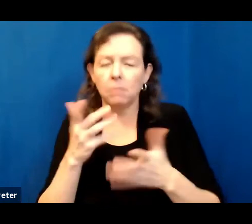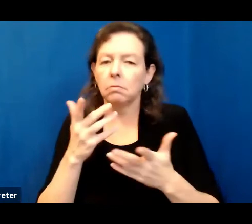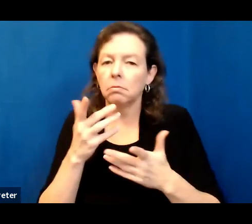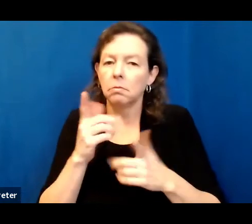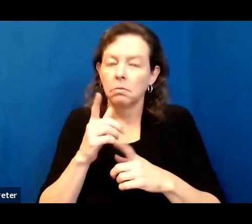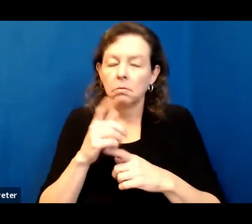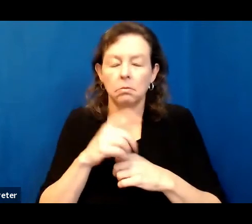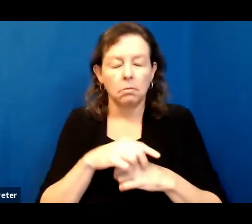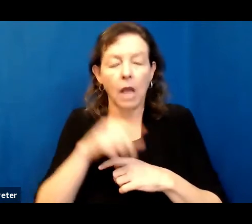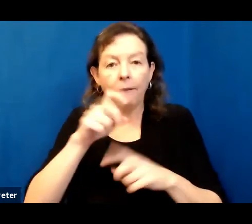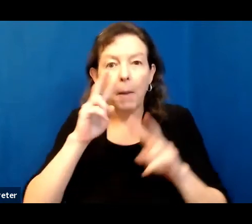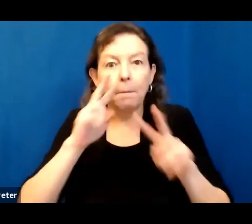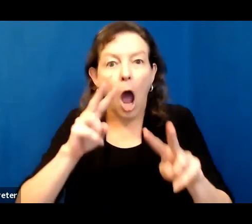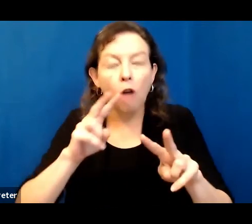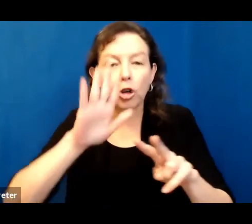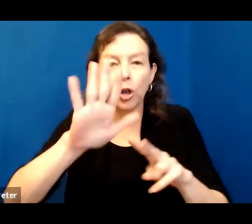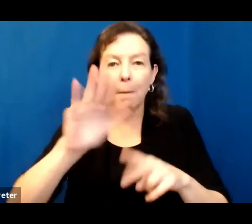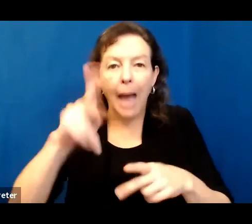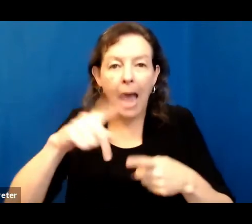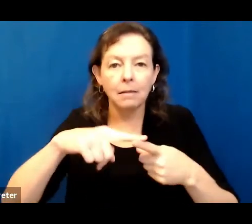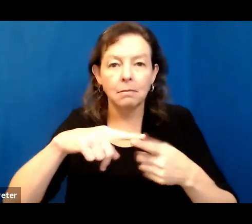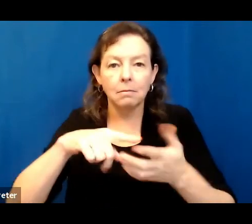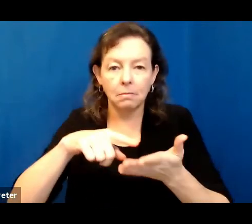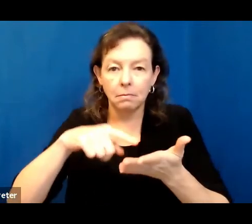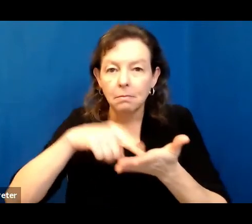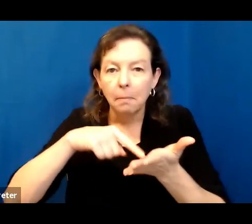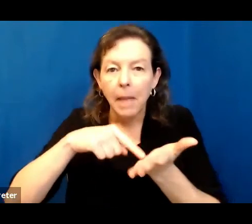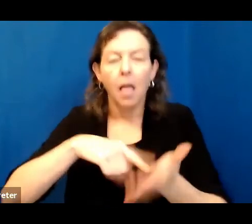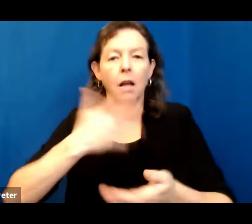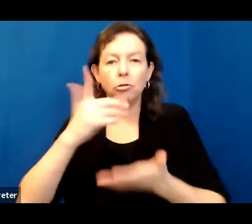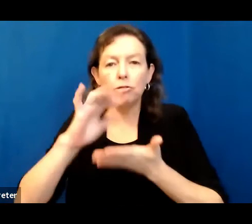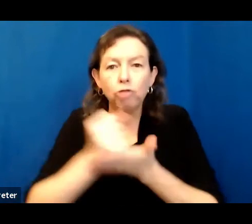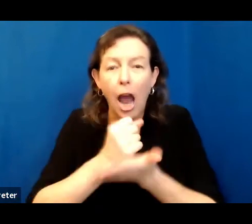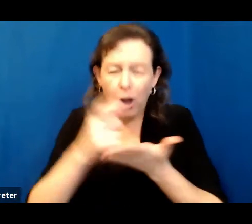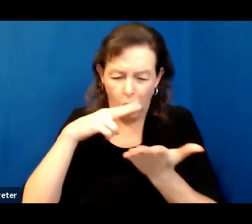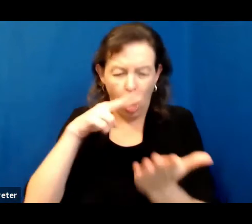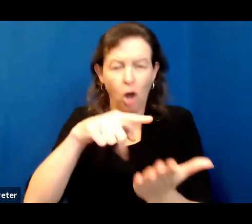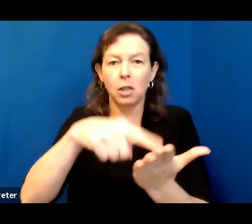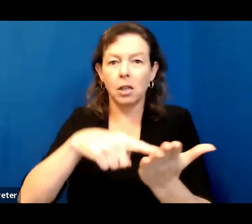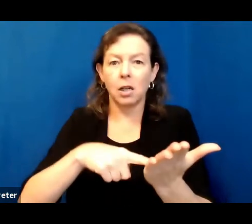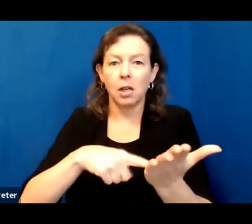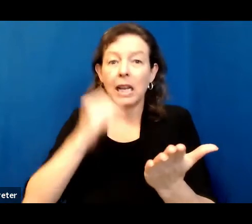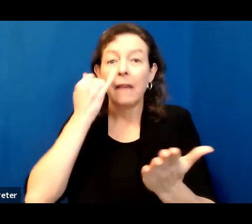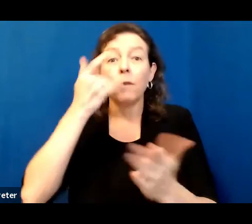Monitor your financial statements your banking statements, your credit card, and especially if you have reoccurring automatic,